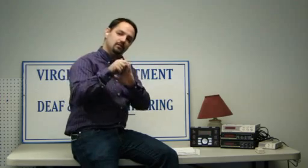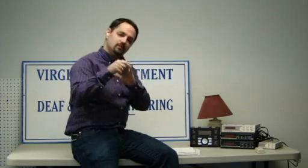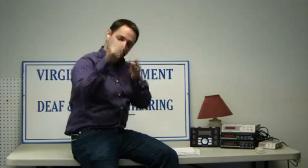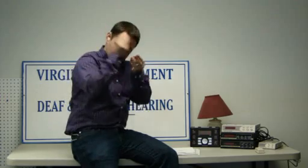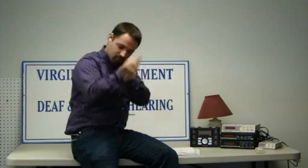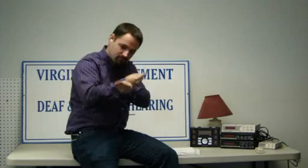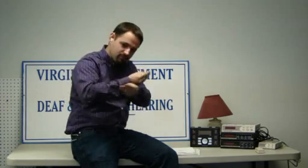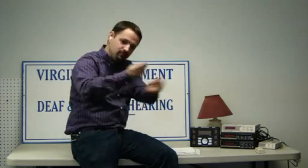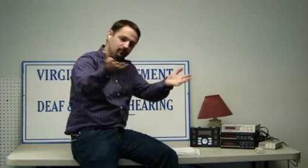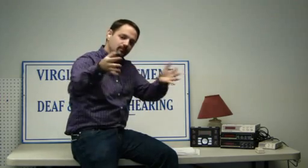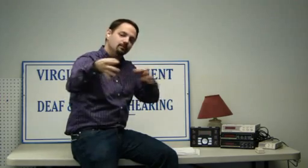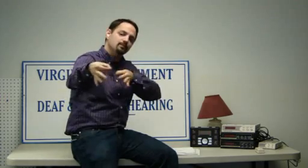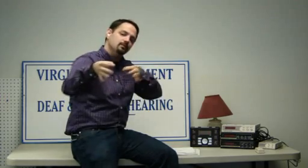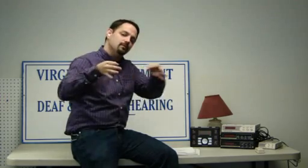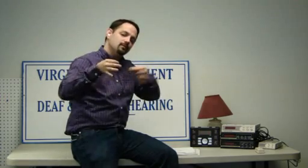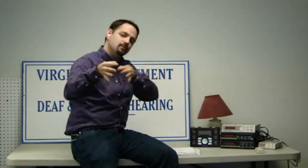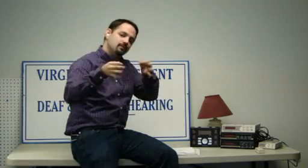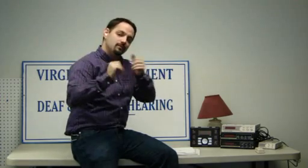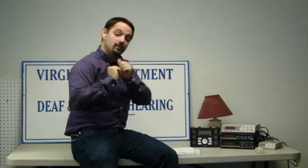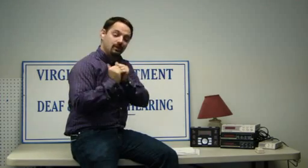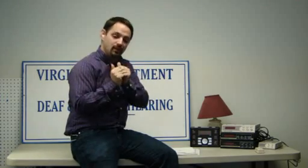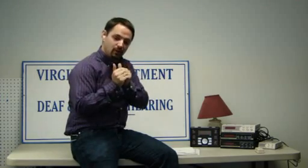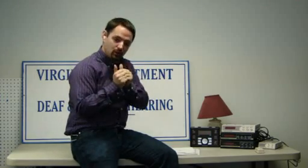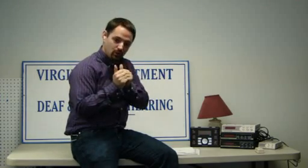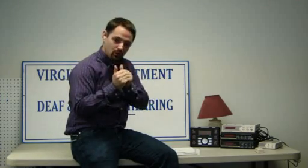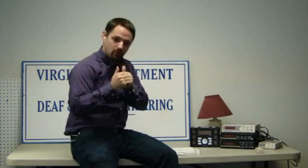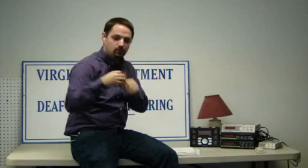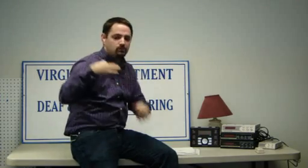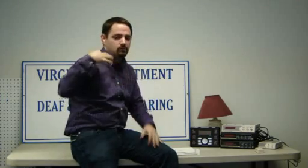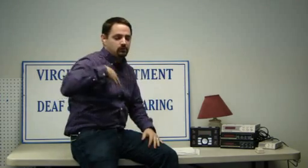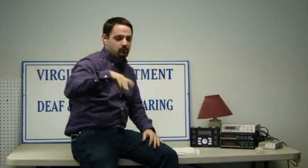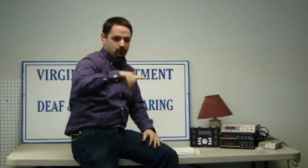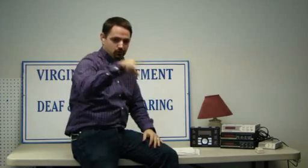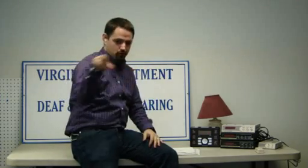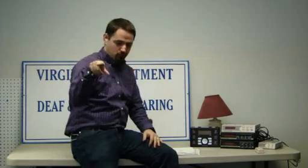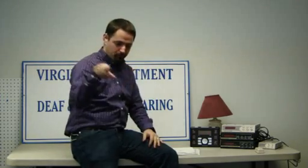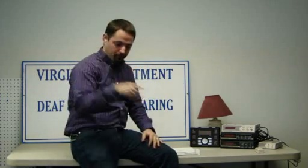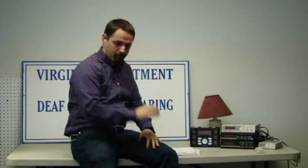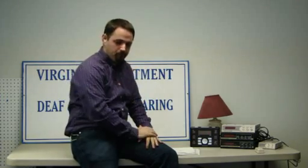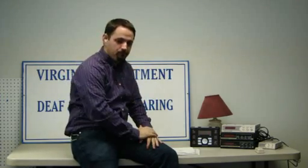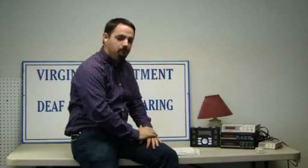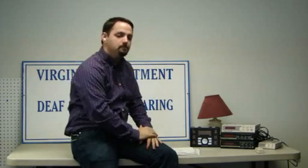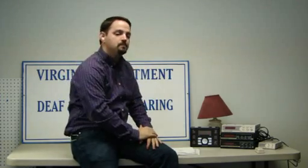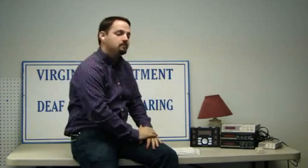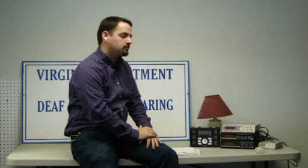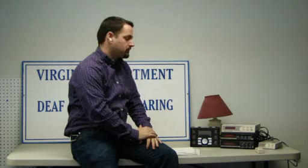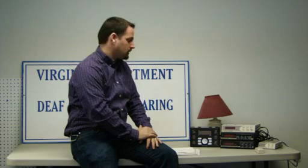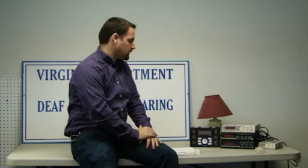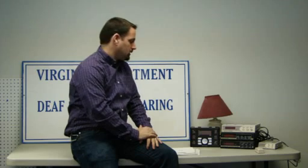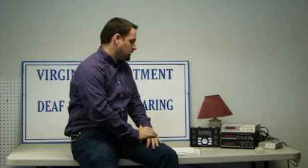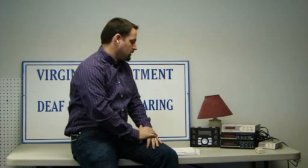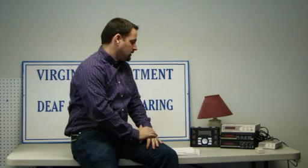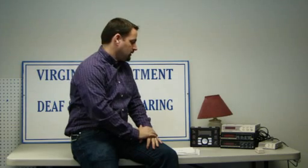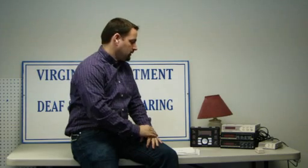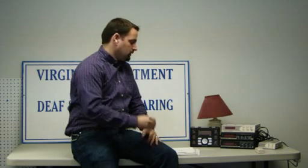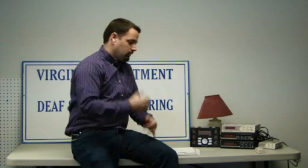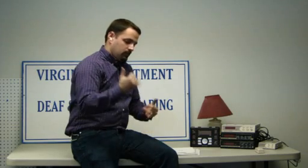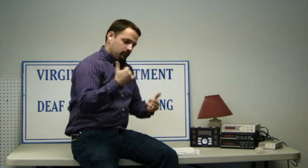I made this video explaining how to benefit you all